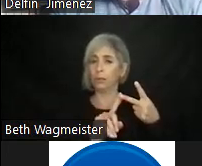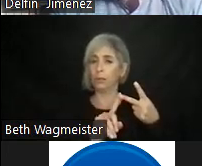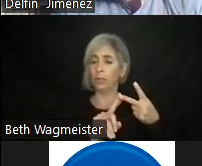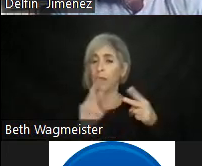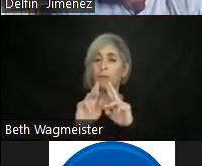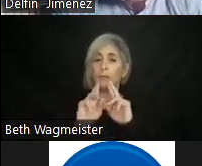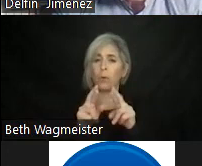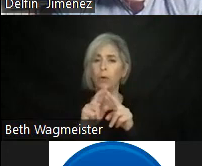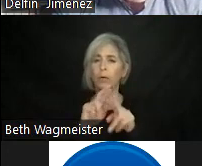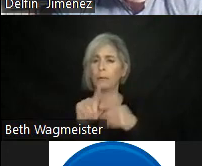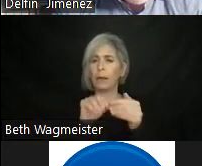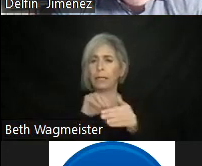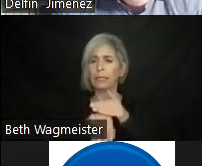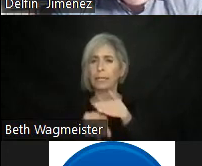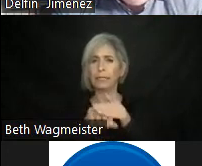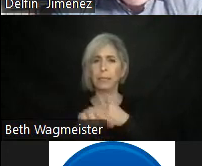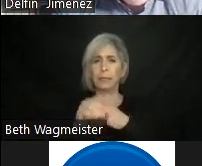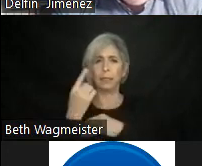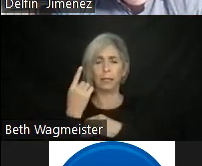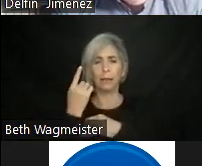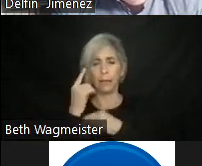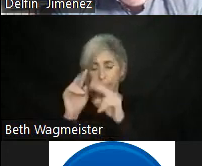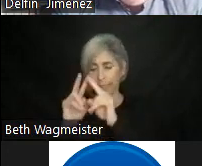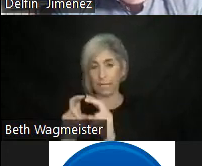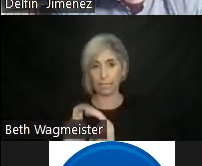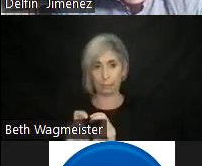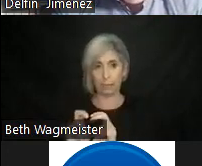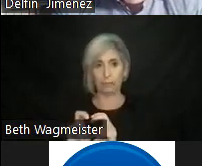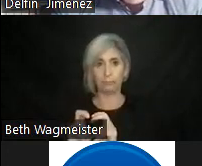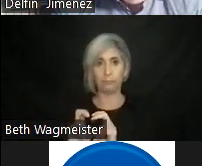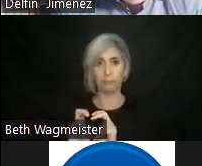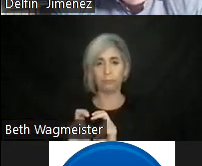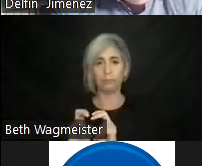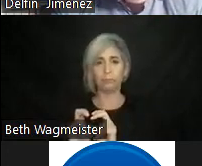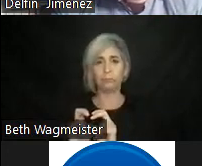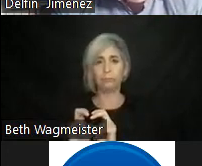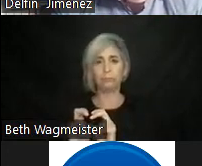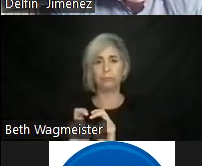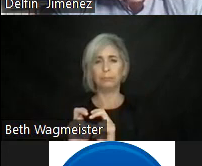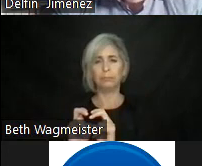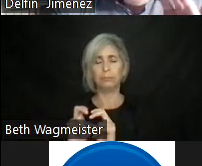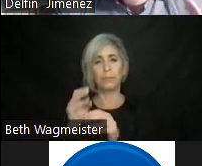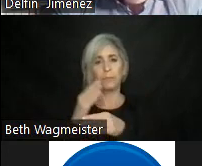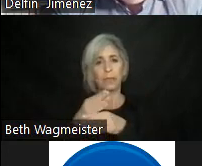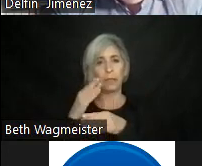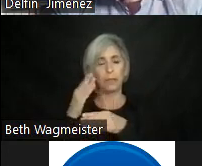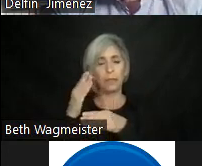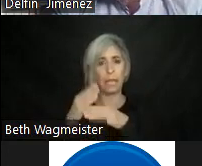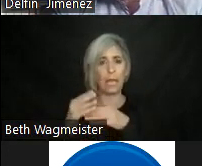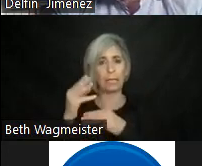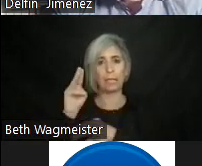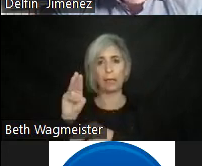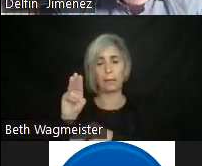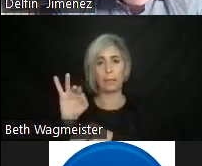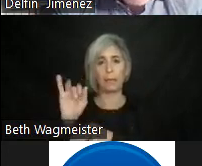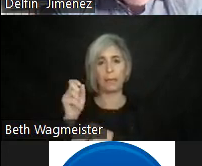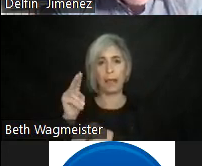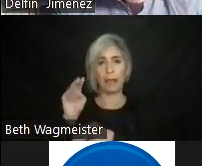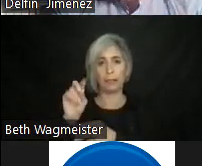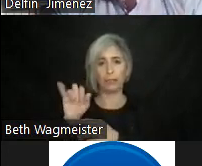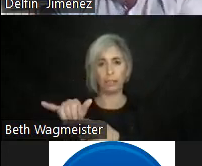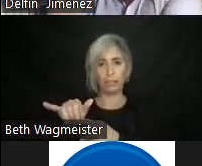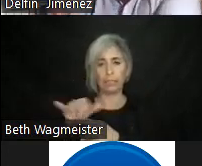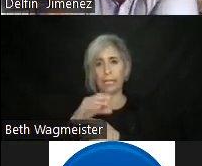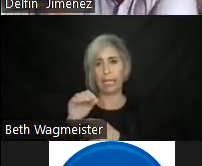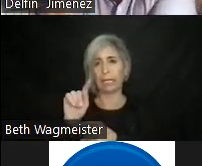accessibility, conformity assessment and at the end is a methodology and templates for the